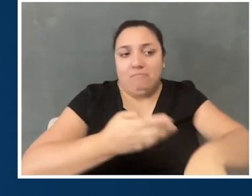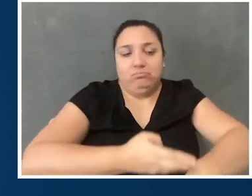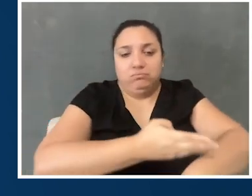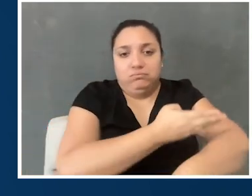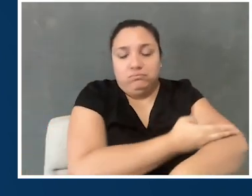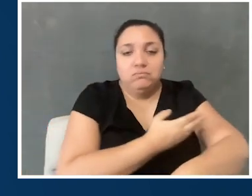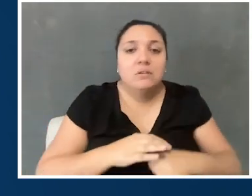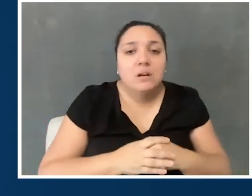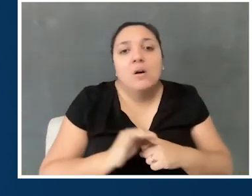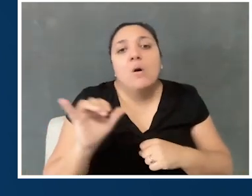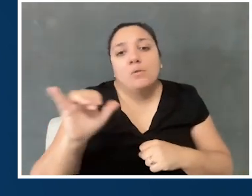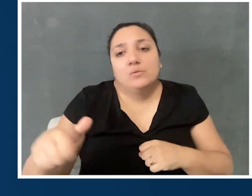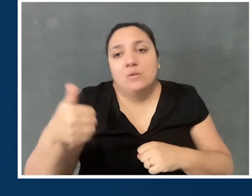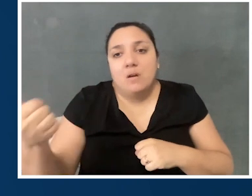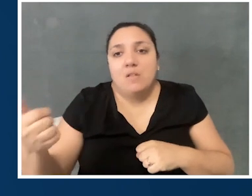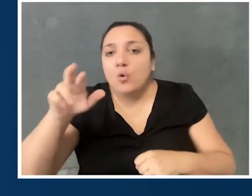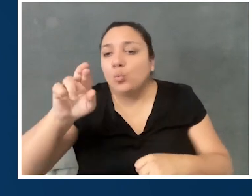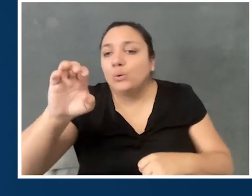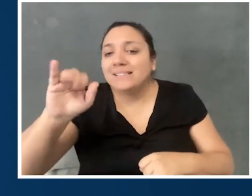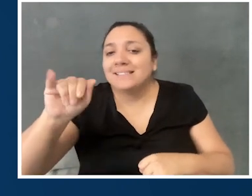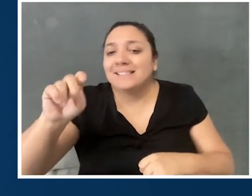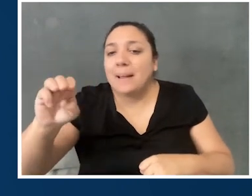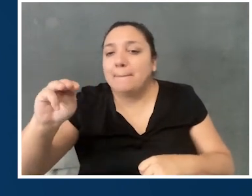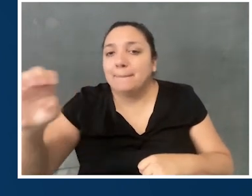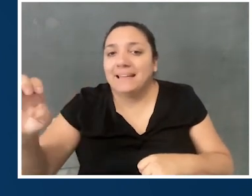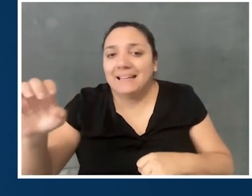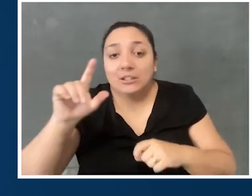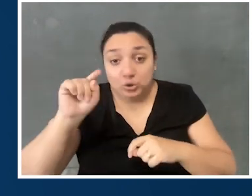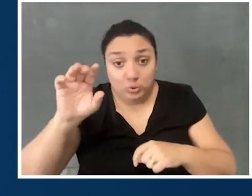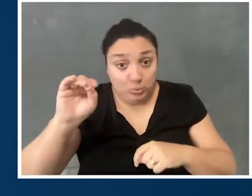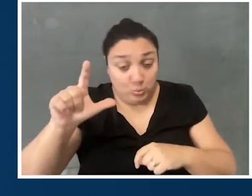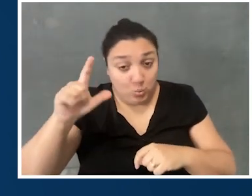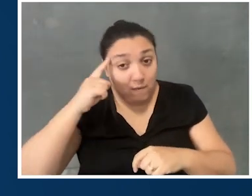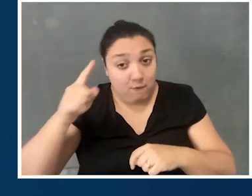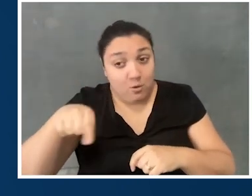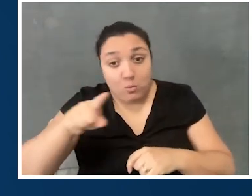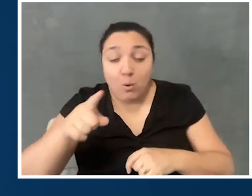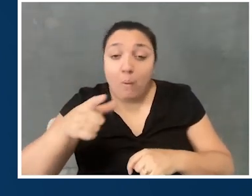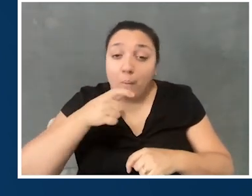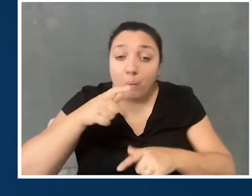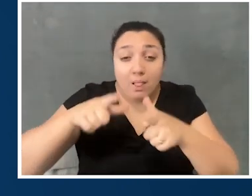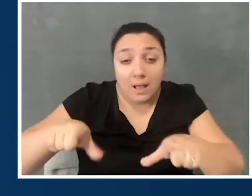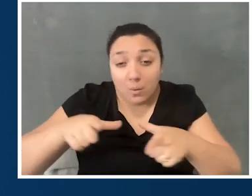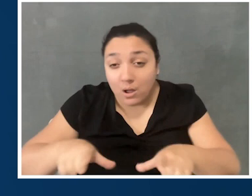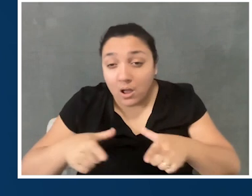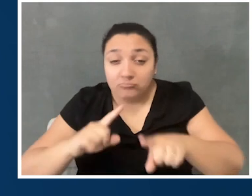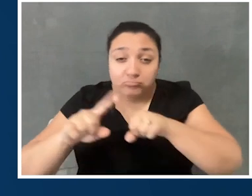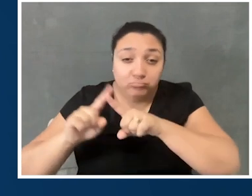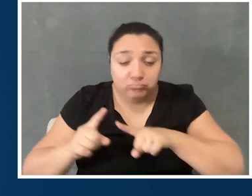that can provide language access to people on the spot. I mean, it is on demand for our website,